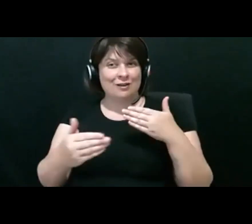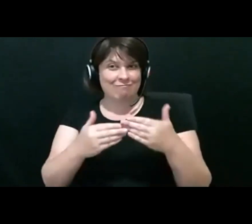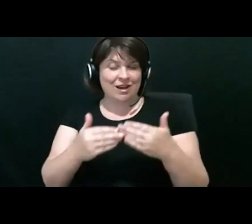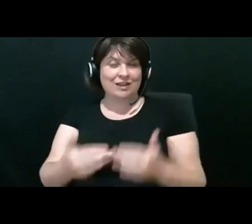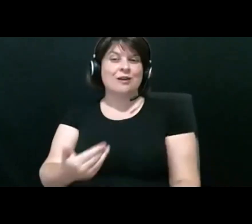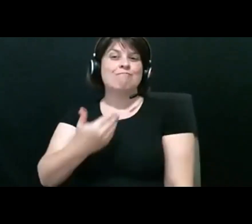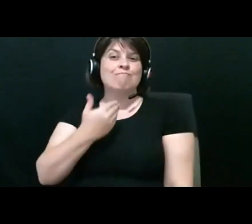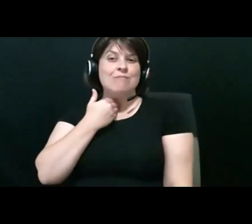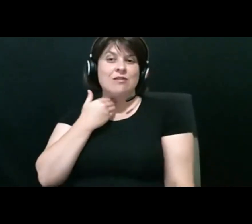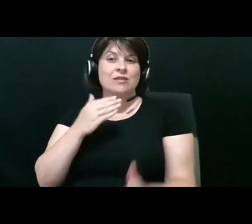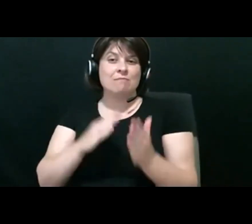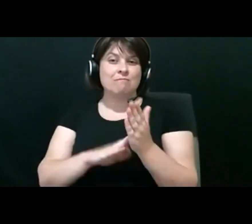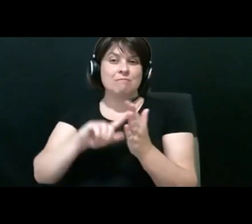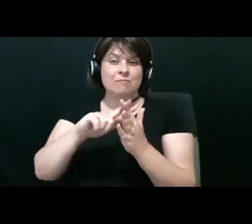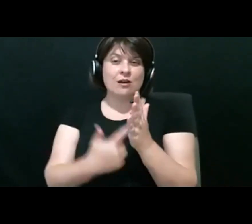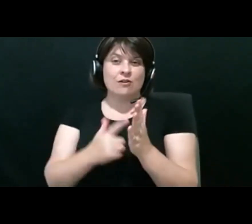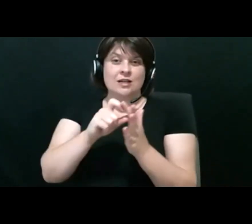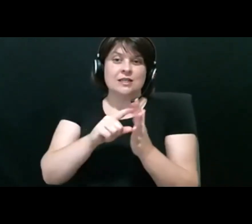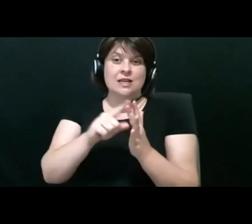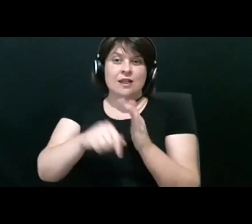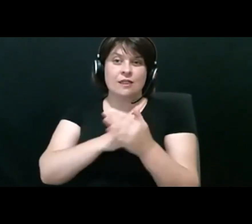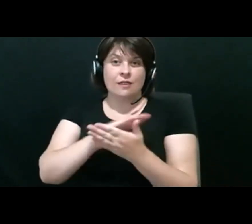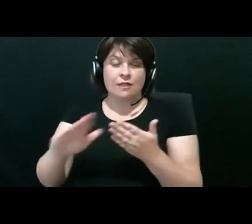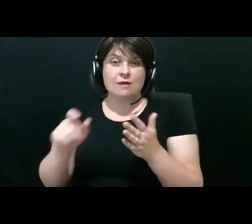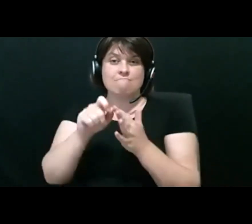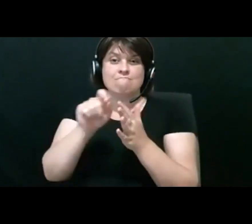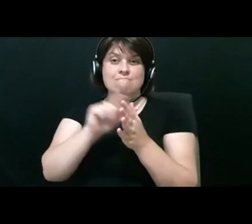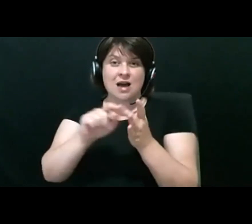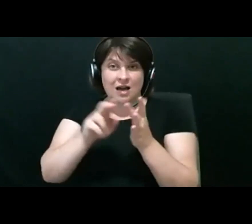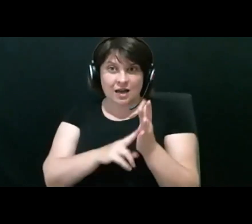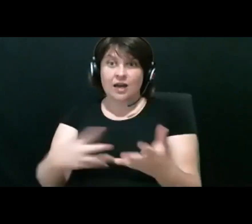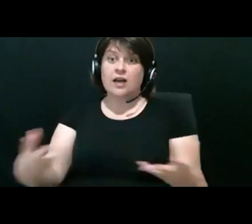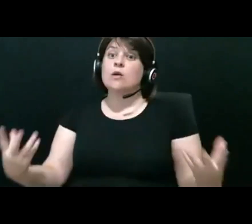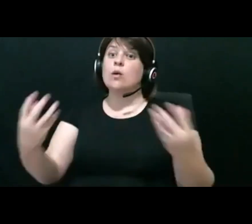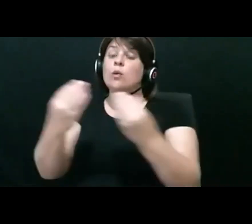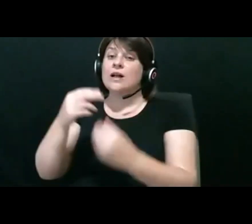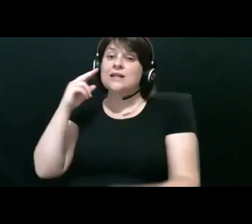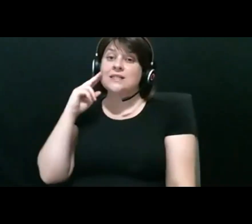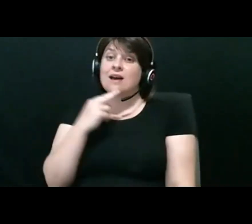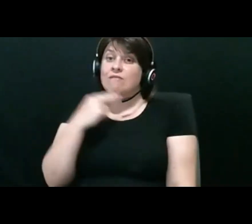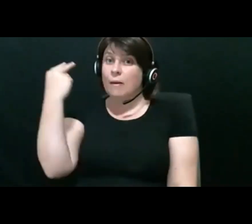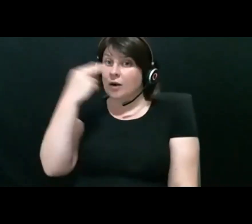in conjunction with Deafblind International. It is a webinar